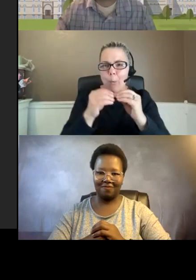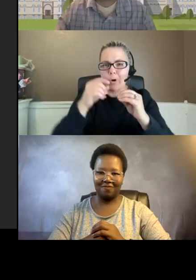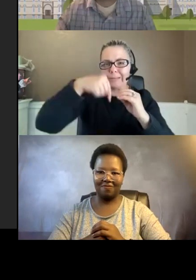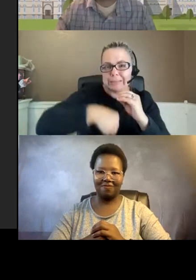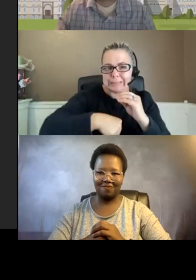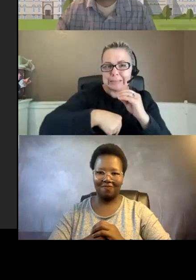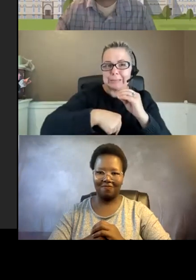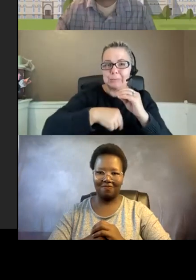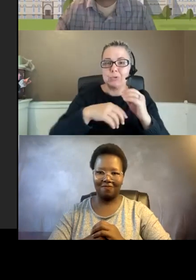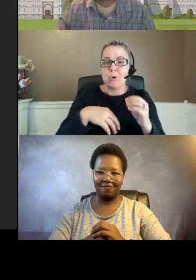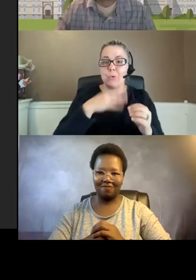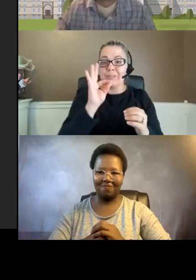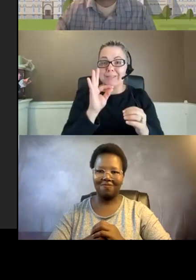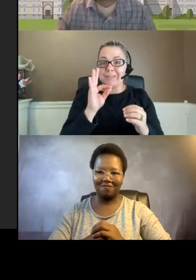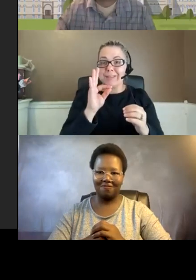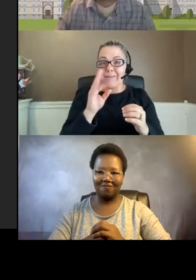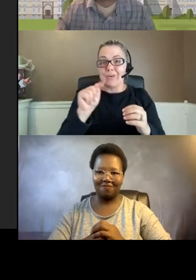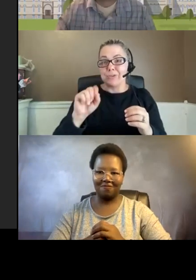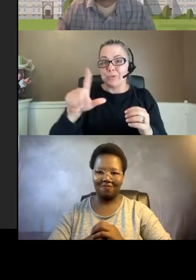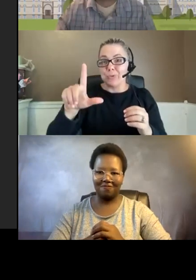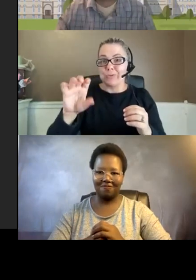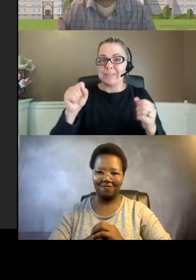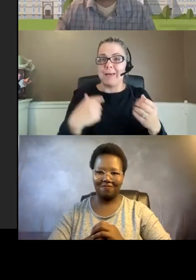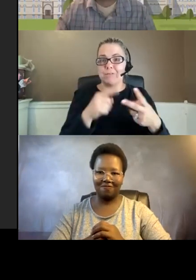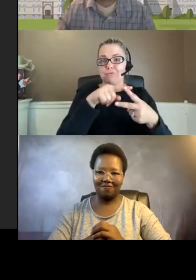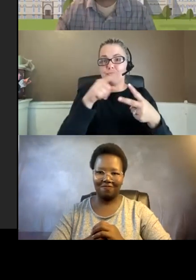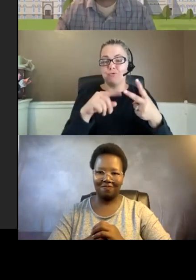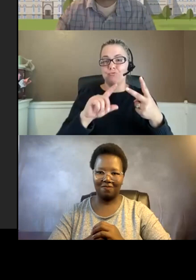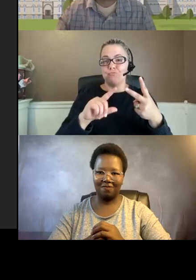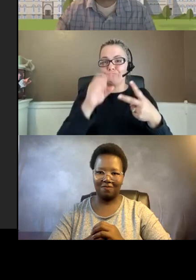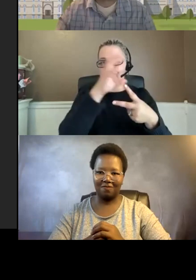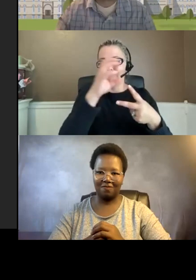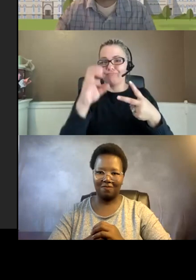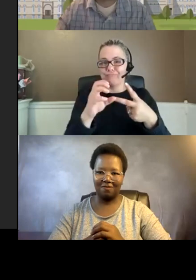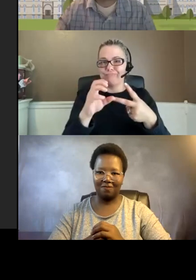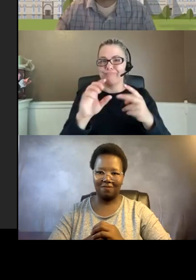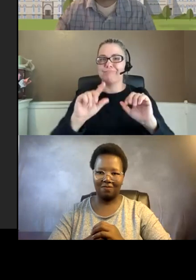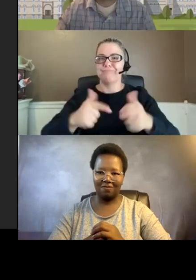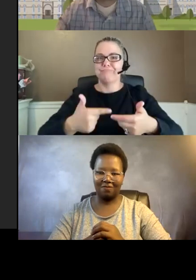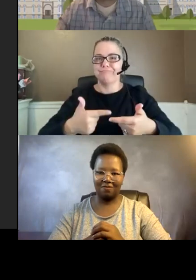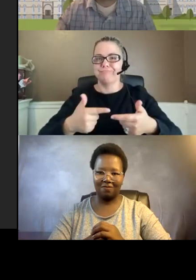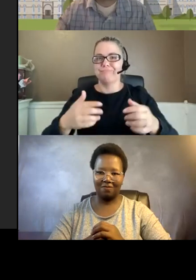and so we've got this visually in two categories, one has kind of a binocular visual representation